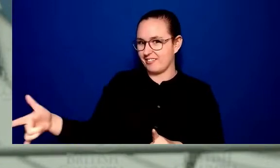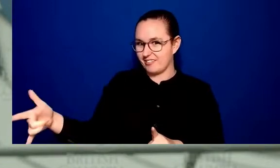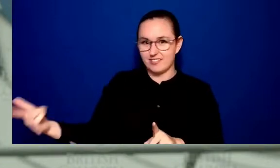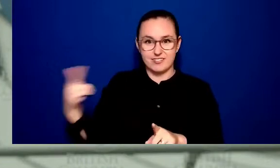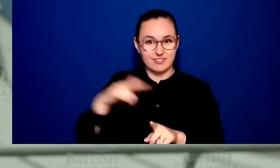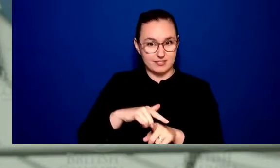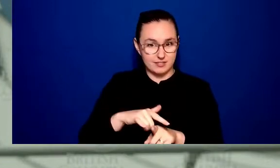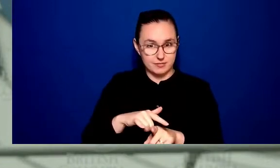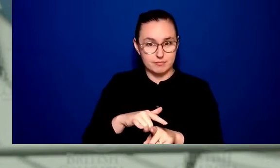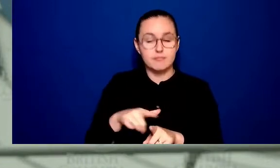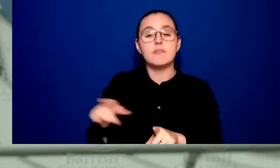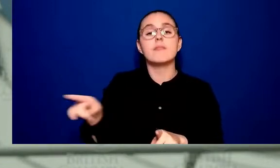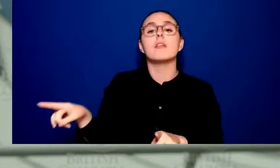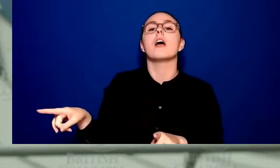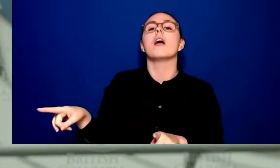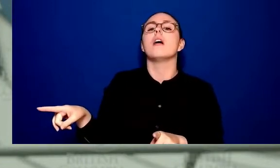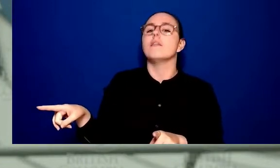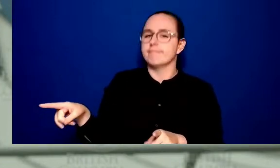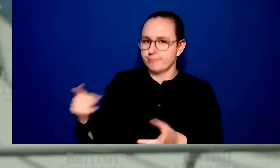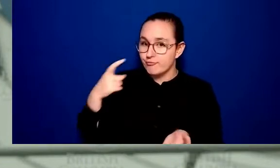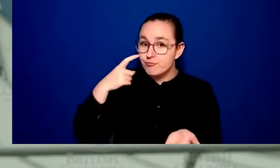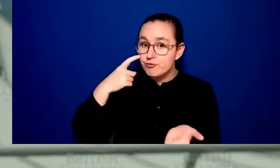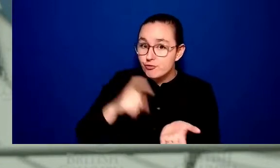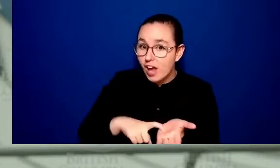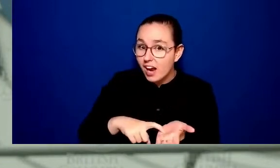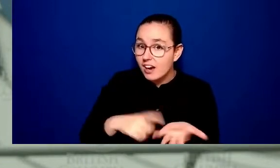AstraZeneca, which is an important step for I know many people in this province who